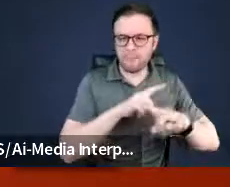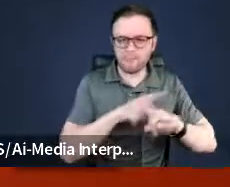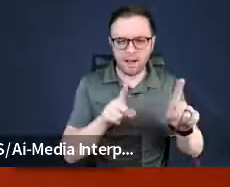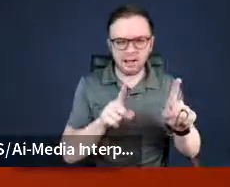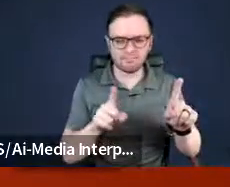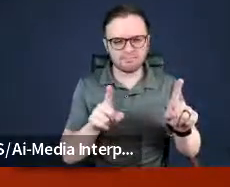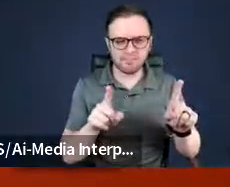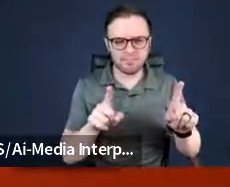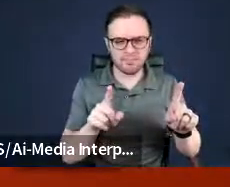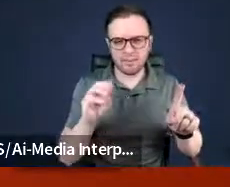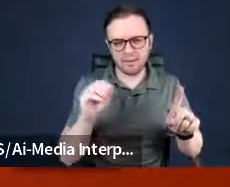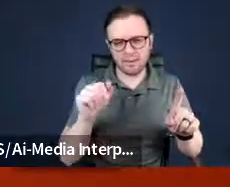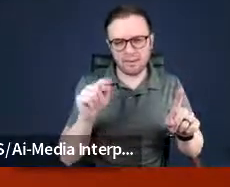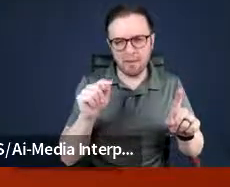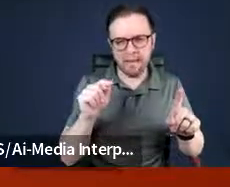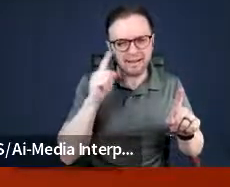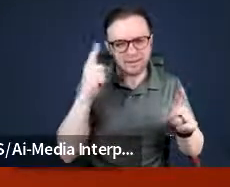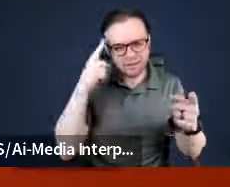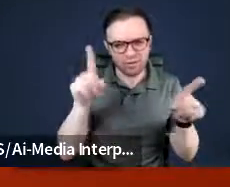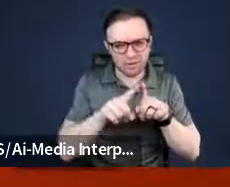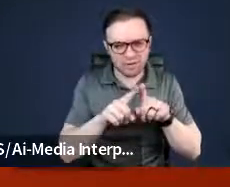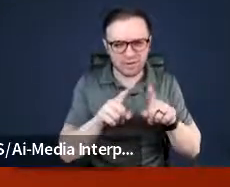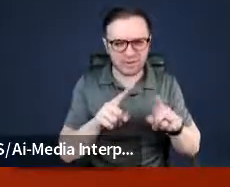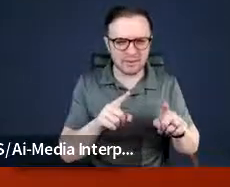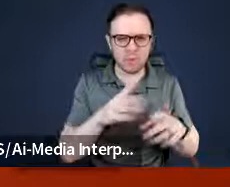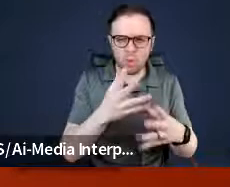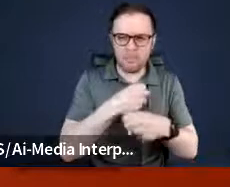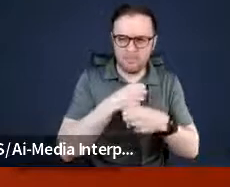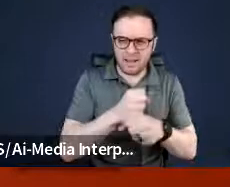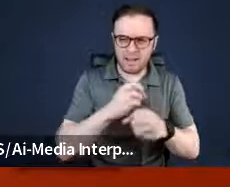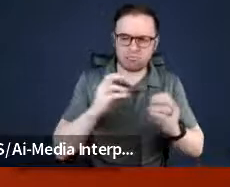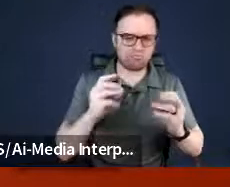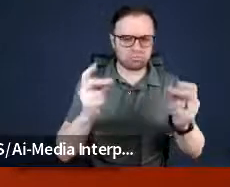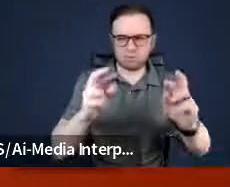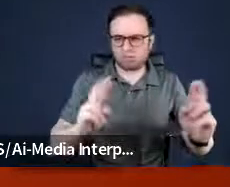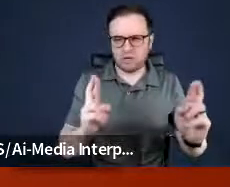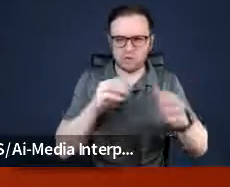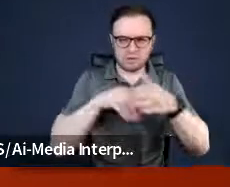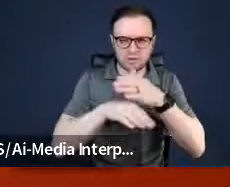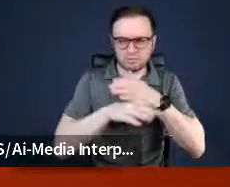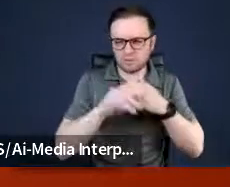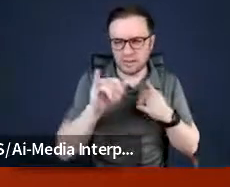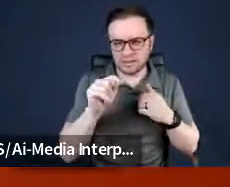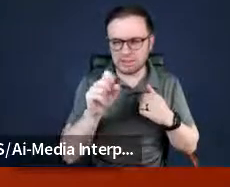There is nothing bad about mediating and in fact it is a good thing to remediate a solution